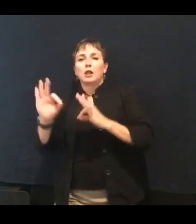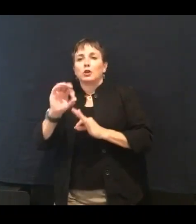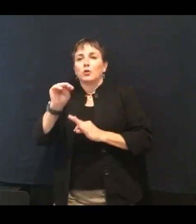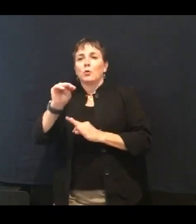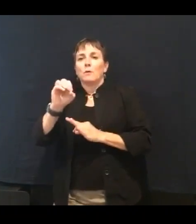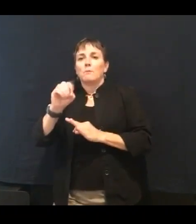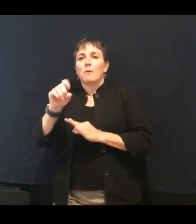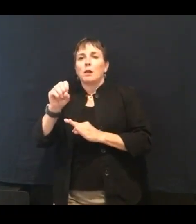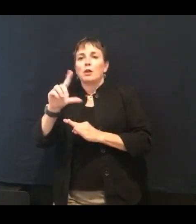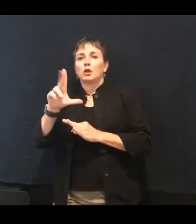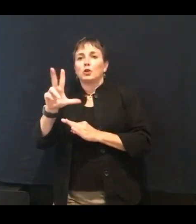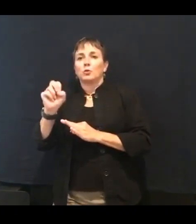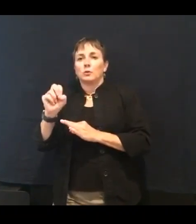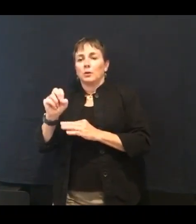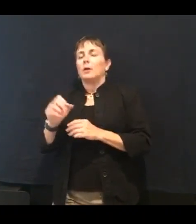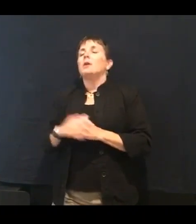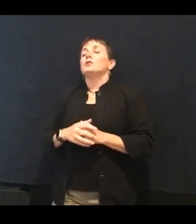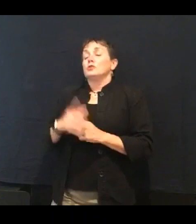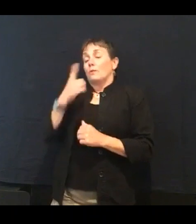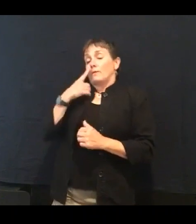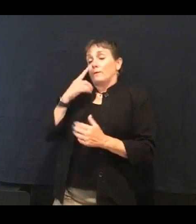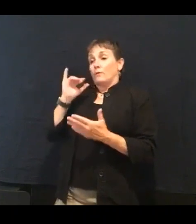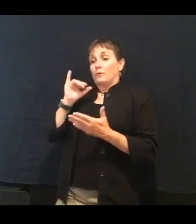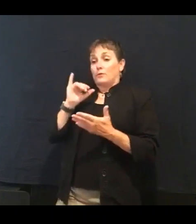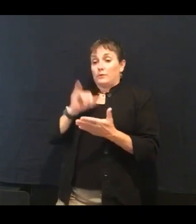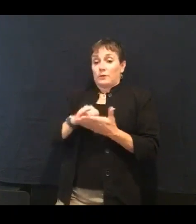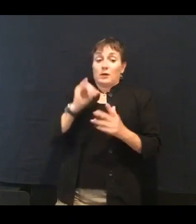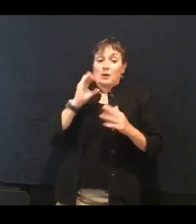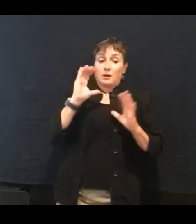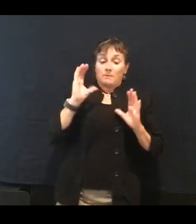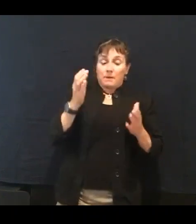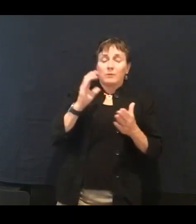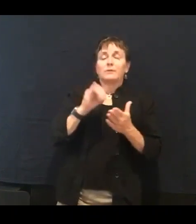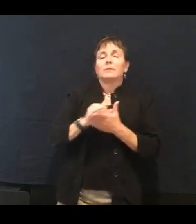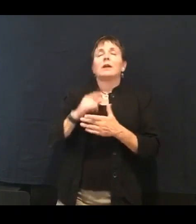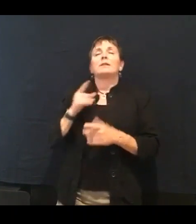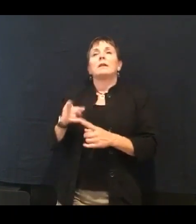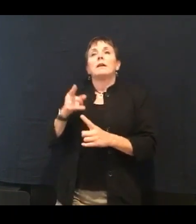to gene therapy, the process for small molecule development had been refined and